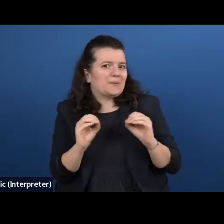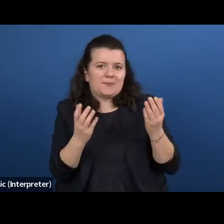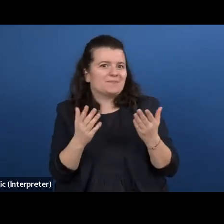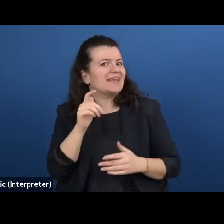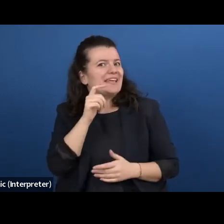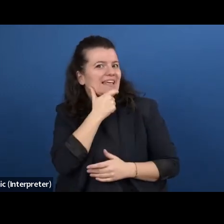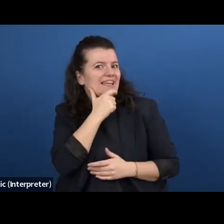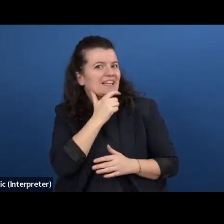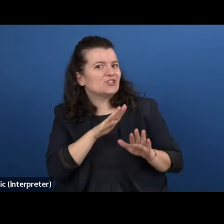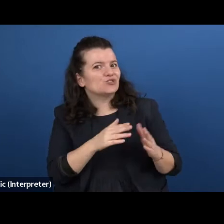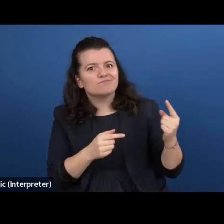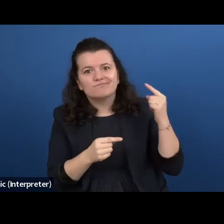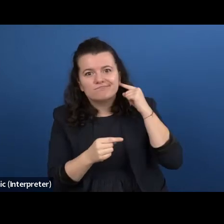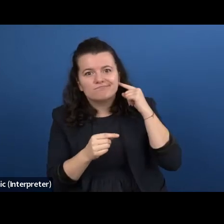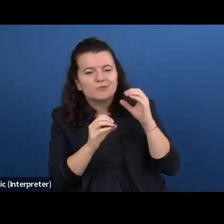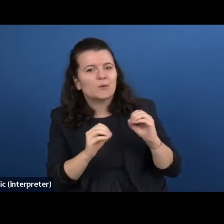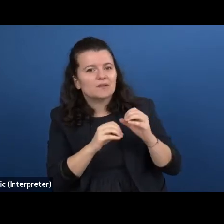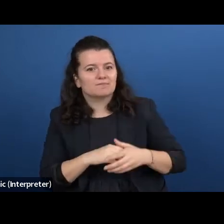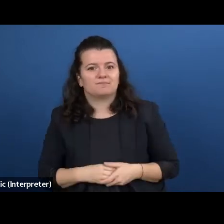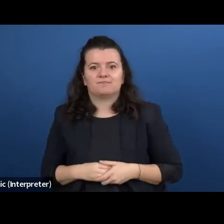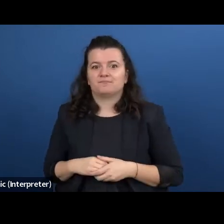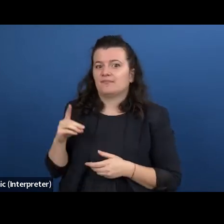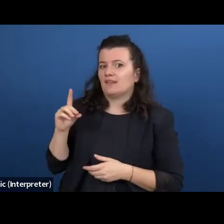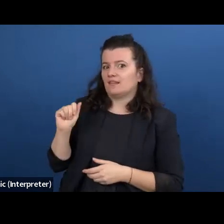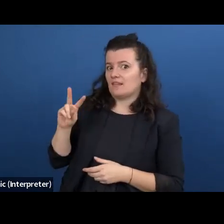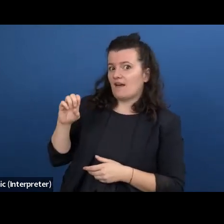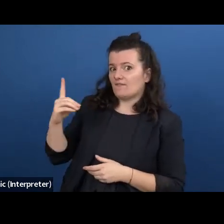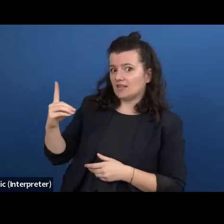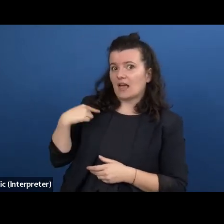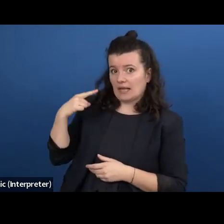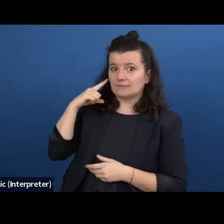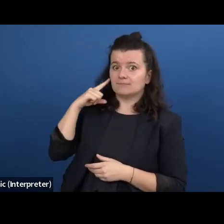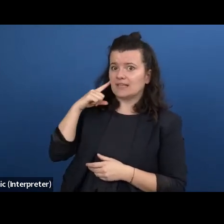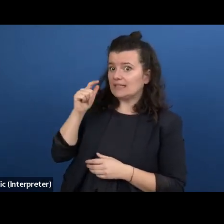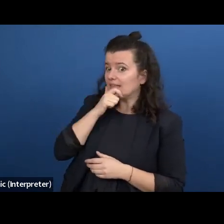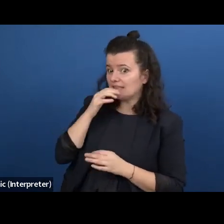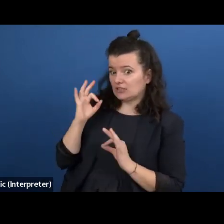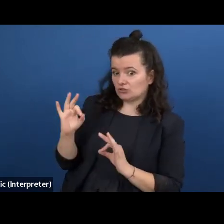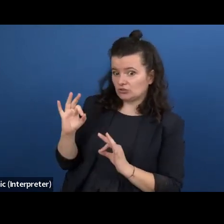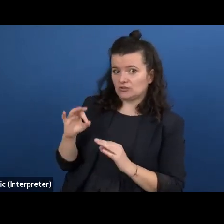Can you hear me, David? Yes, you are in the English one now, you were in the Spanish one.